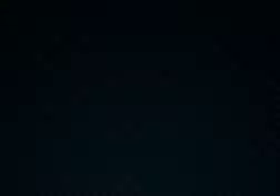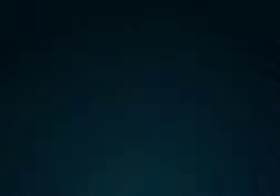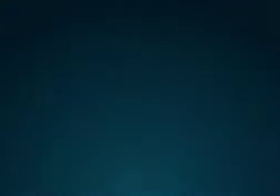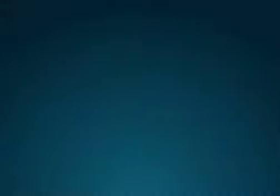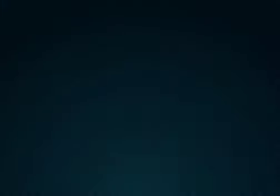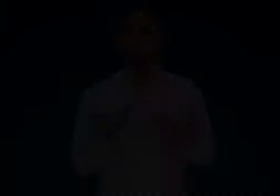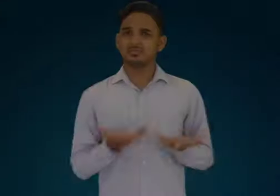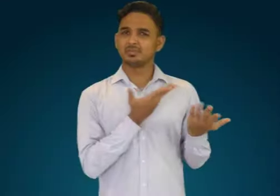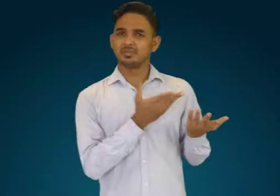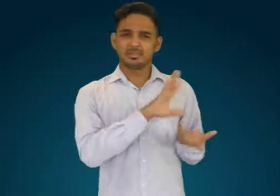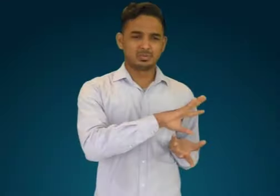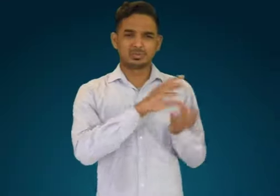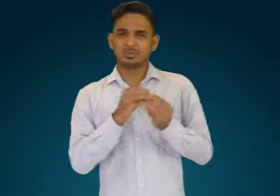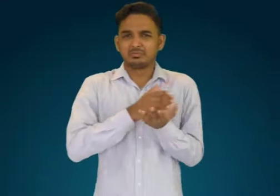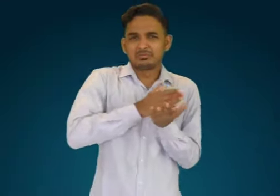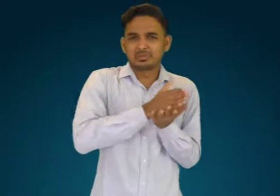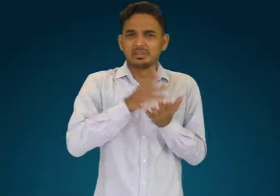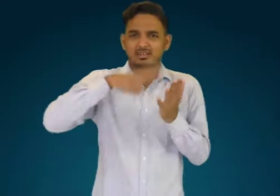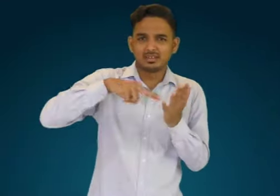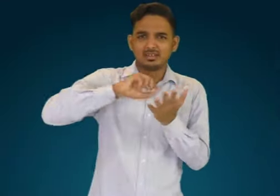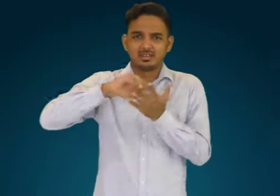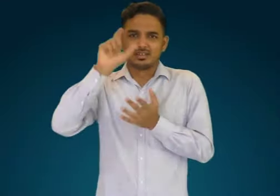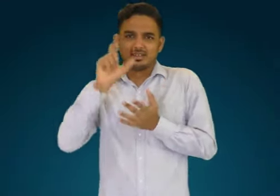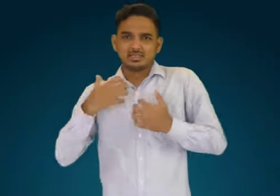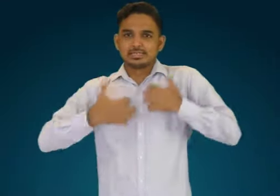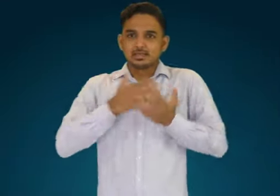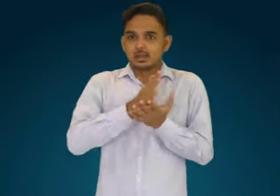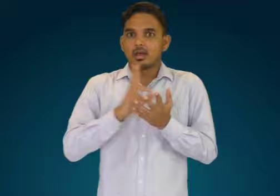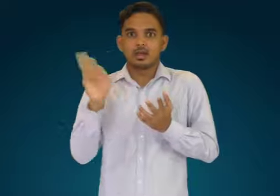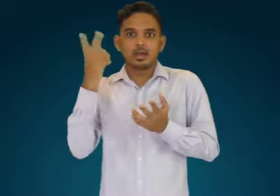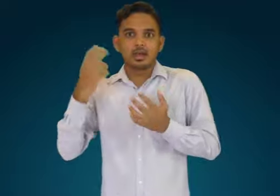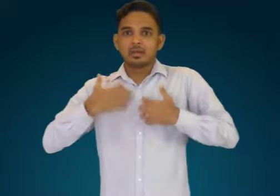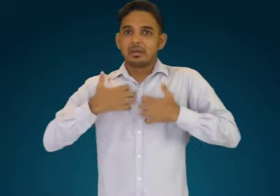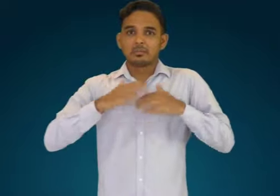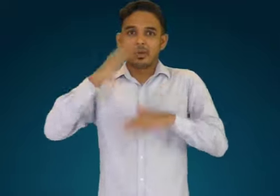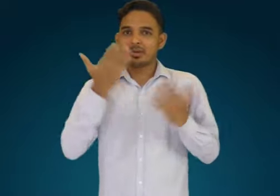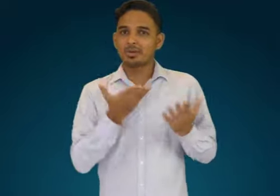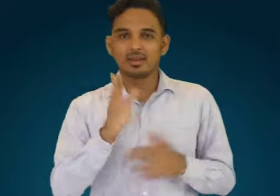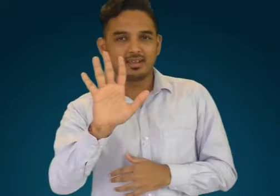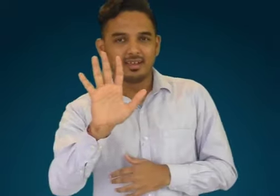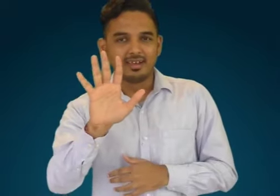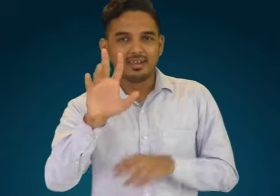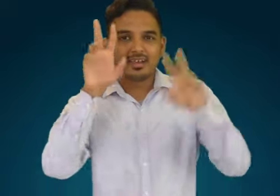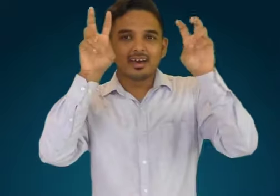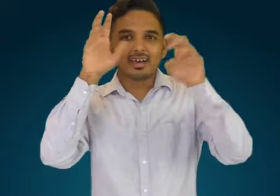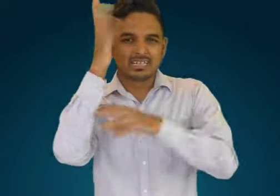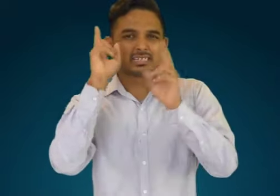the children play sign and identify the word where one child signs the word one by one other children identify the words in